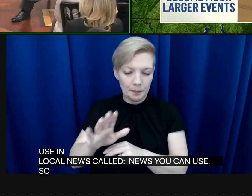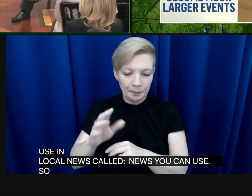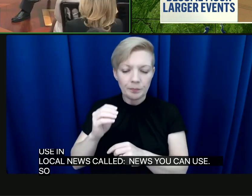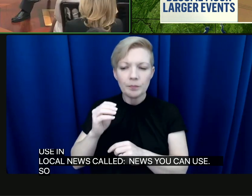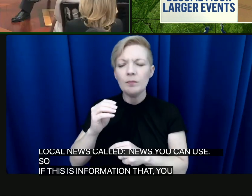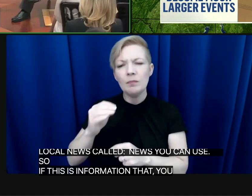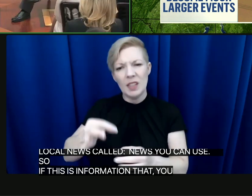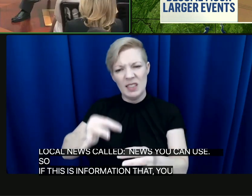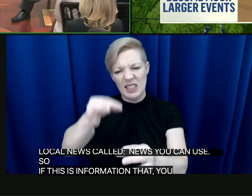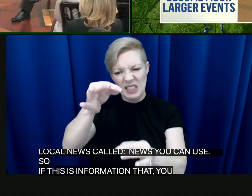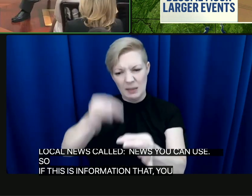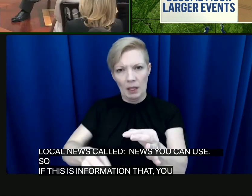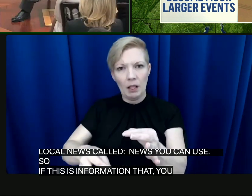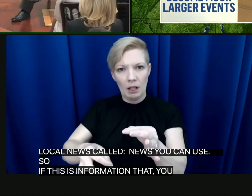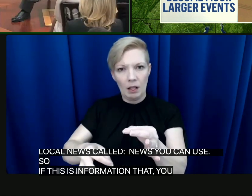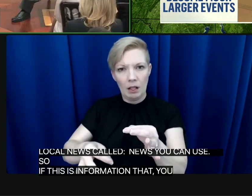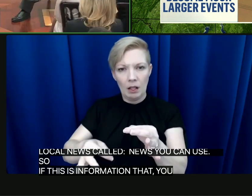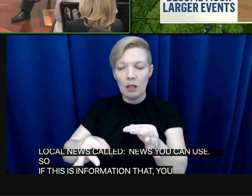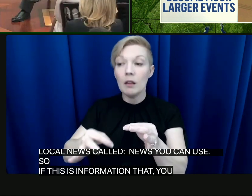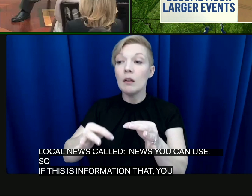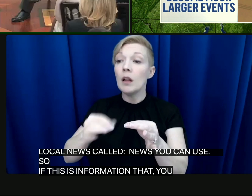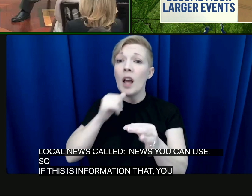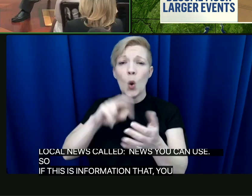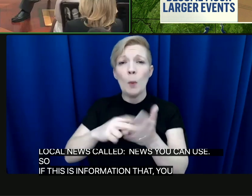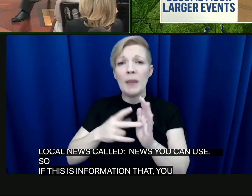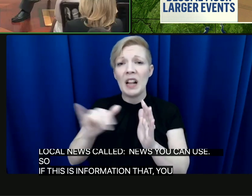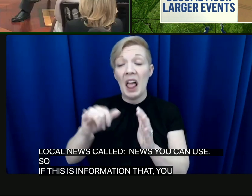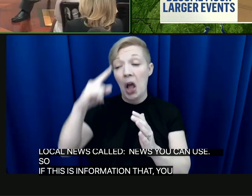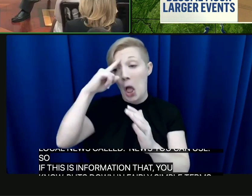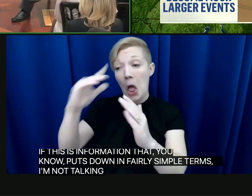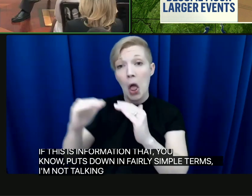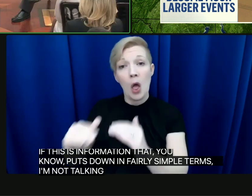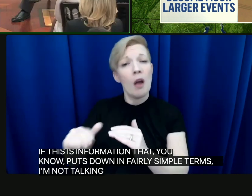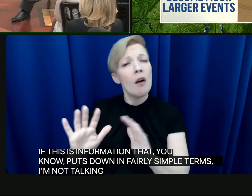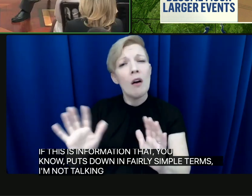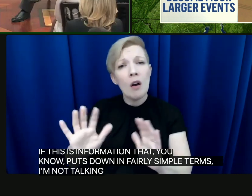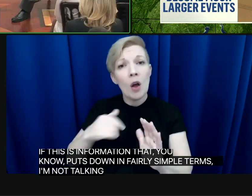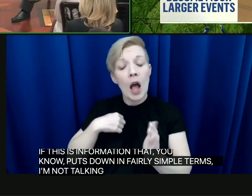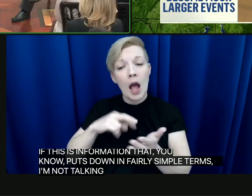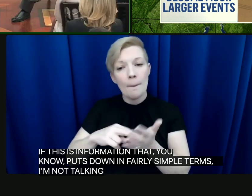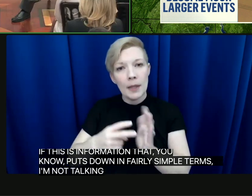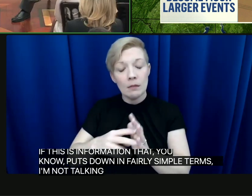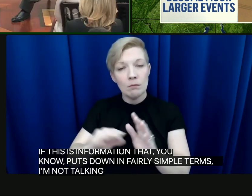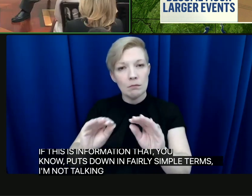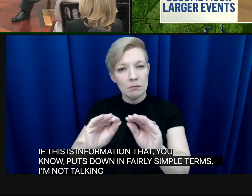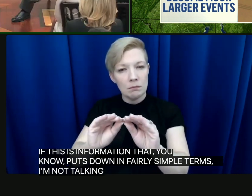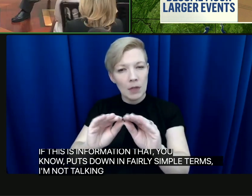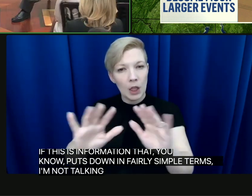and this is I'm not talking about talking down to people, I'm just talking about making things as understandable as possible.